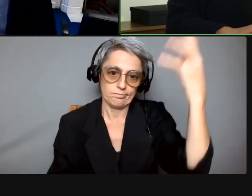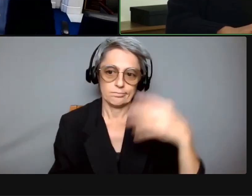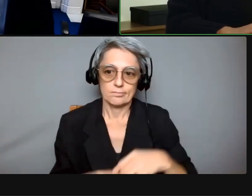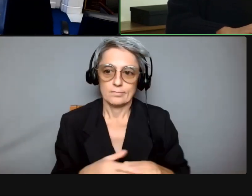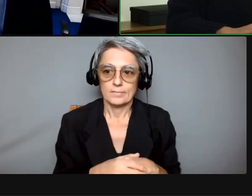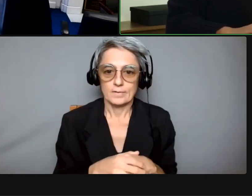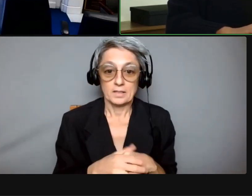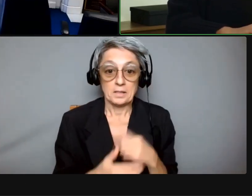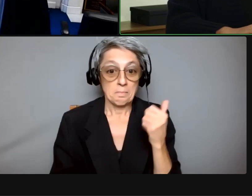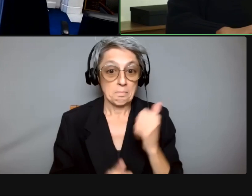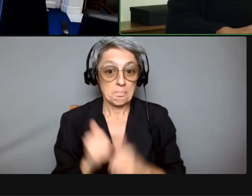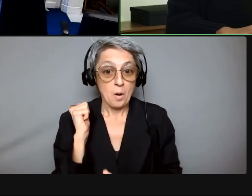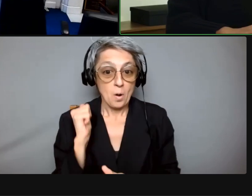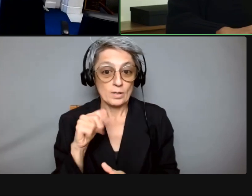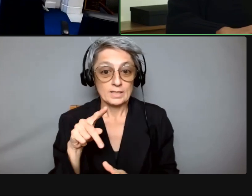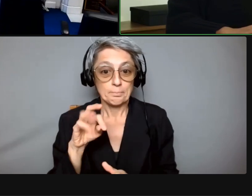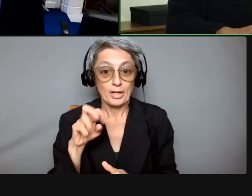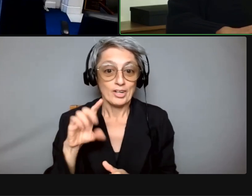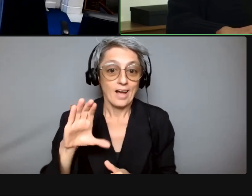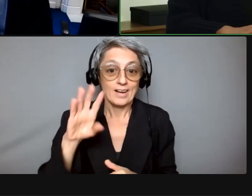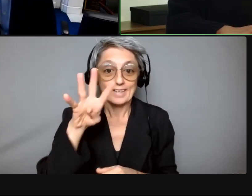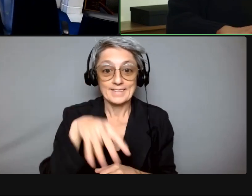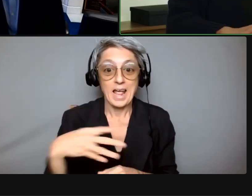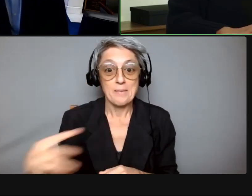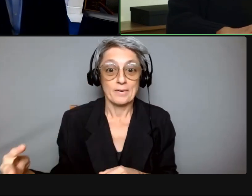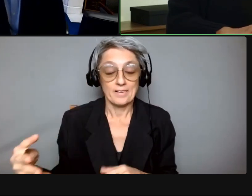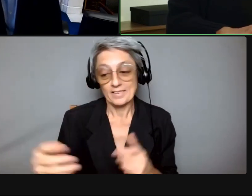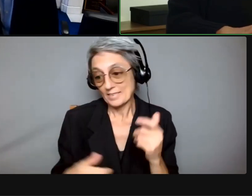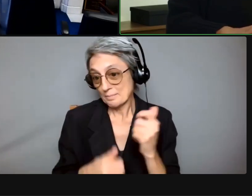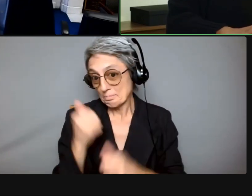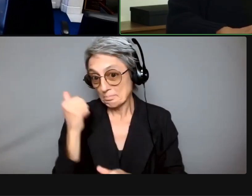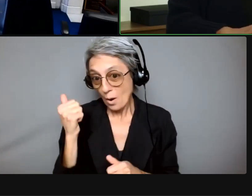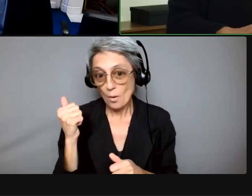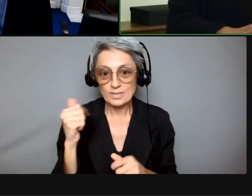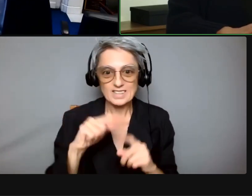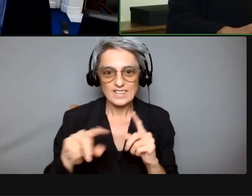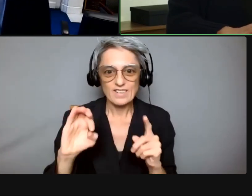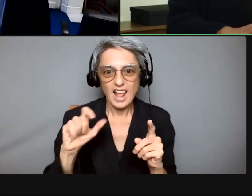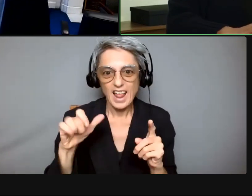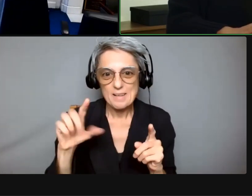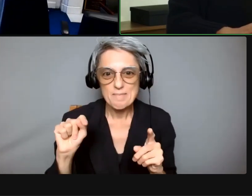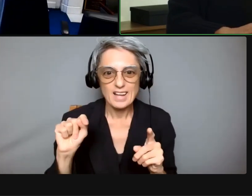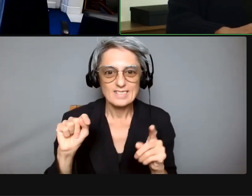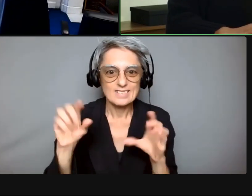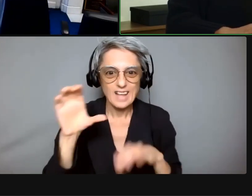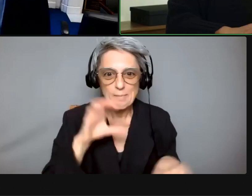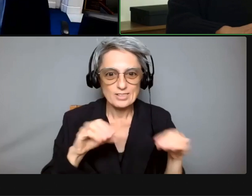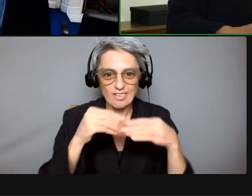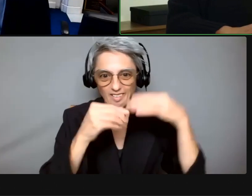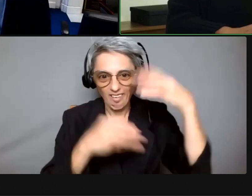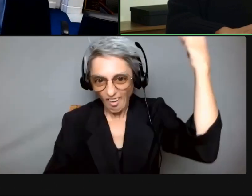is in there somewhere. And some of those are rare earth materials.